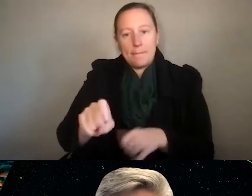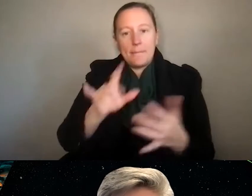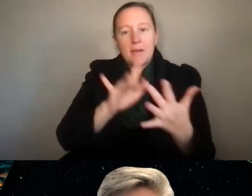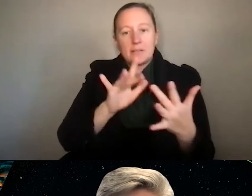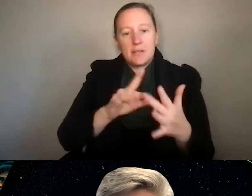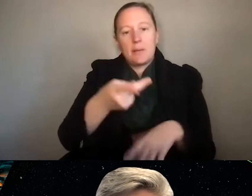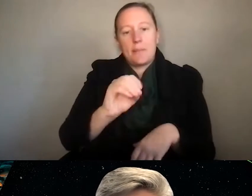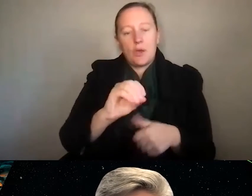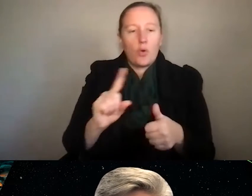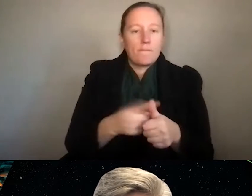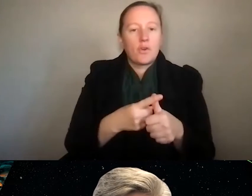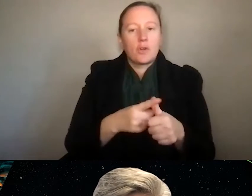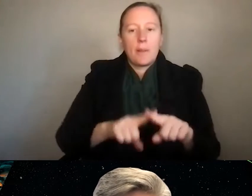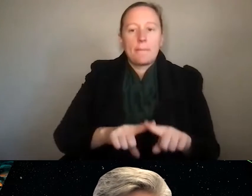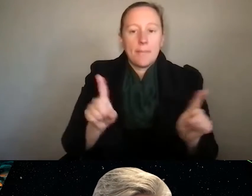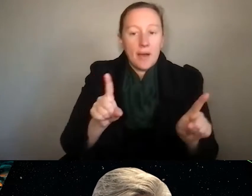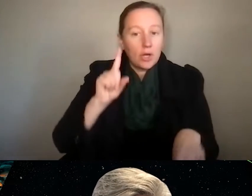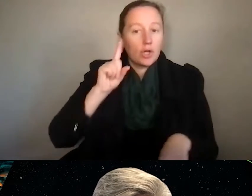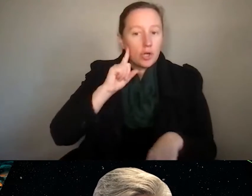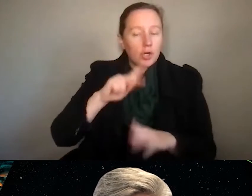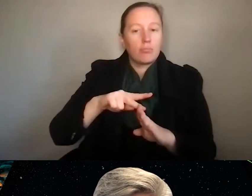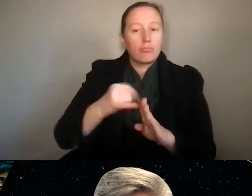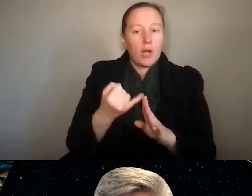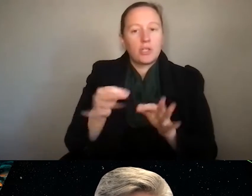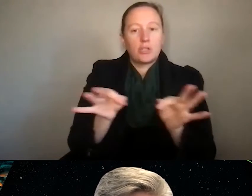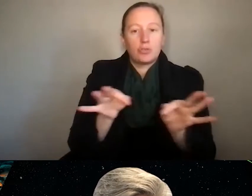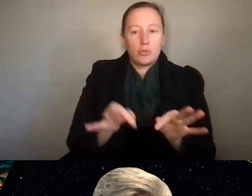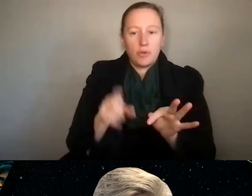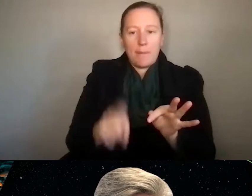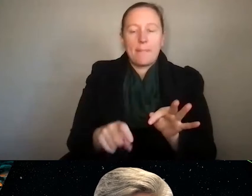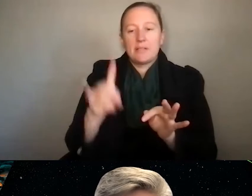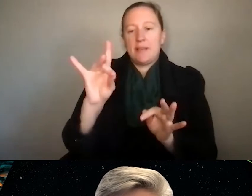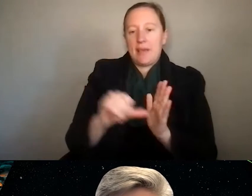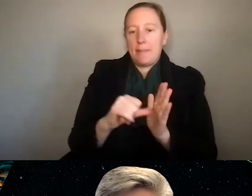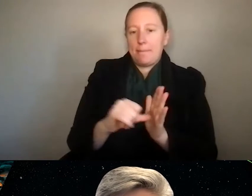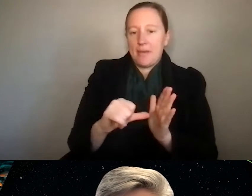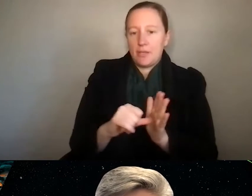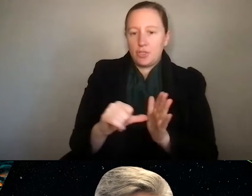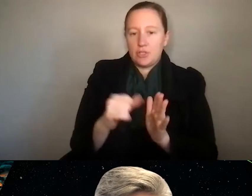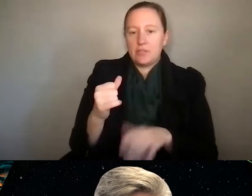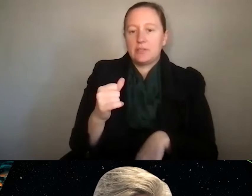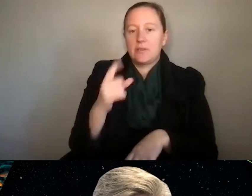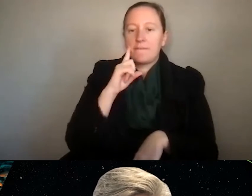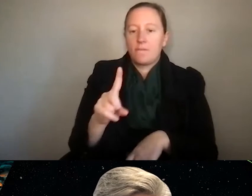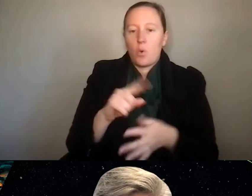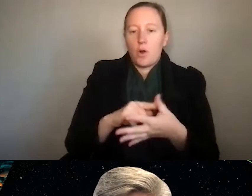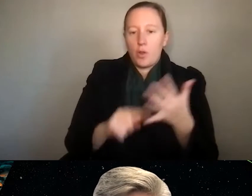but they've heard that the project description must be eight pages for those planning proposals,